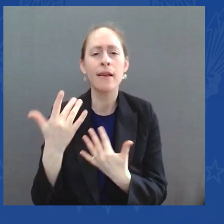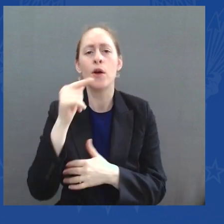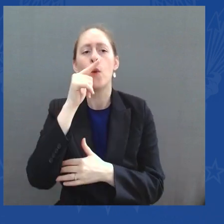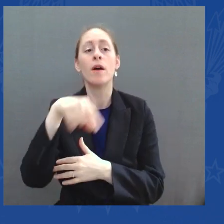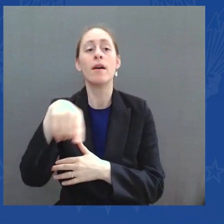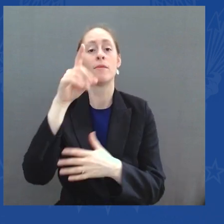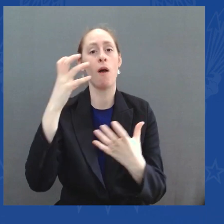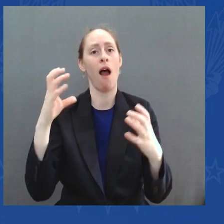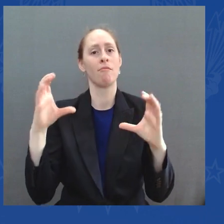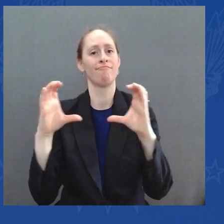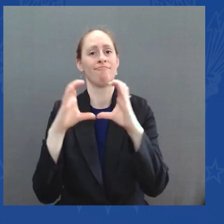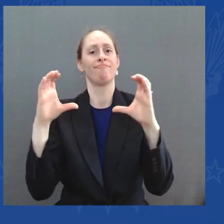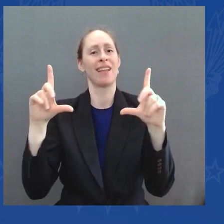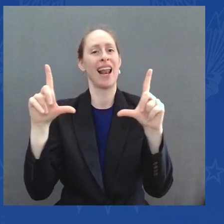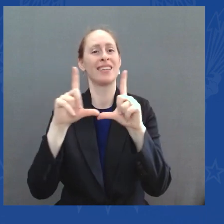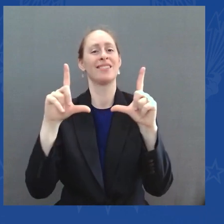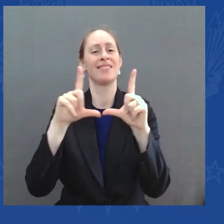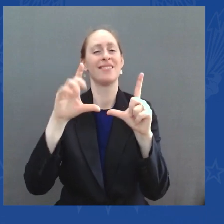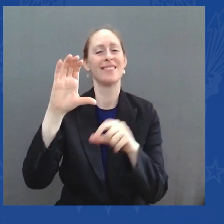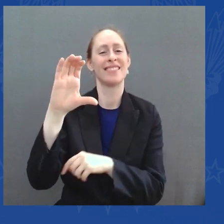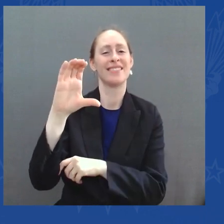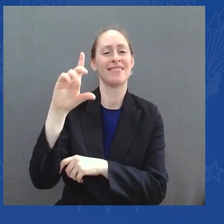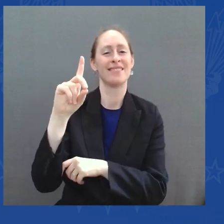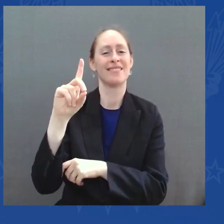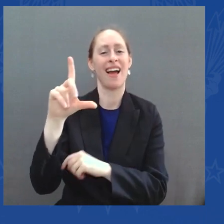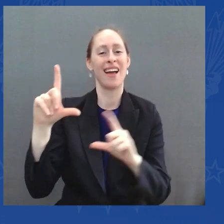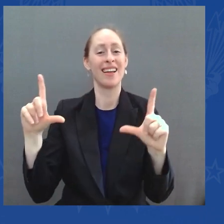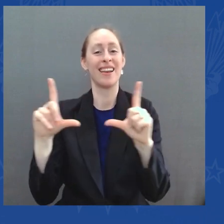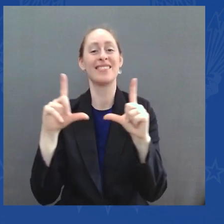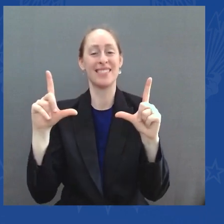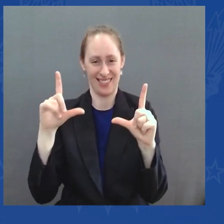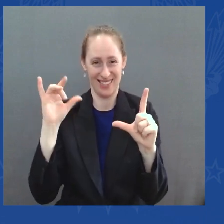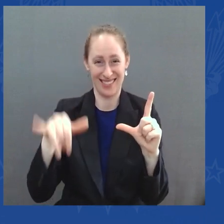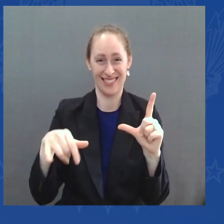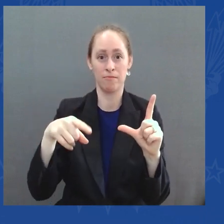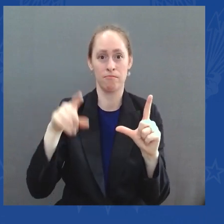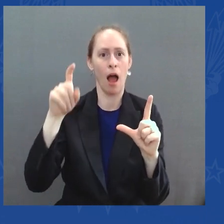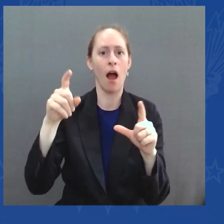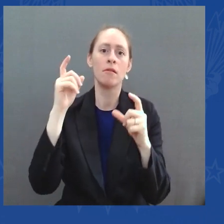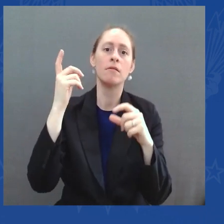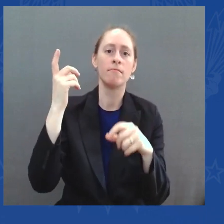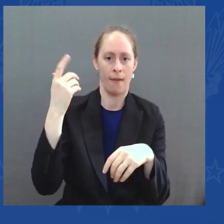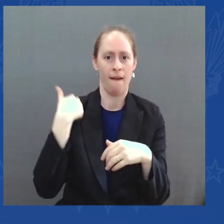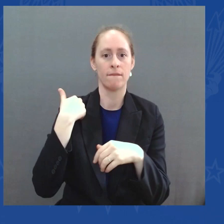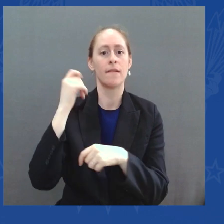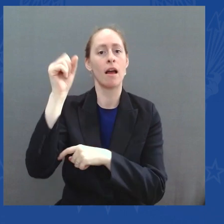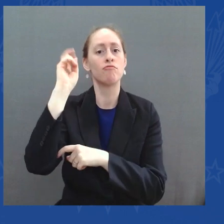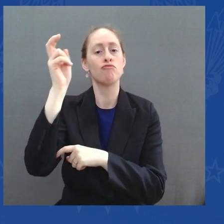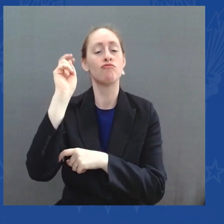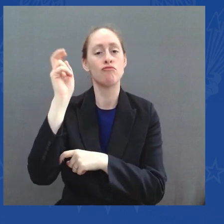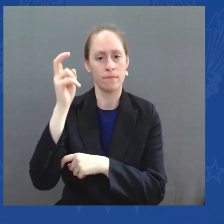as well as $57 million in federal funds to help states issue these CDLs faster.